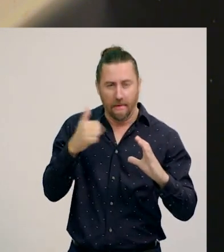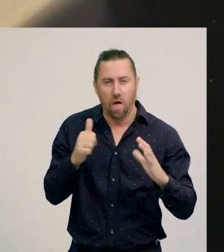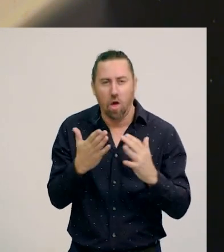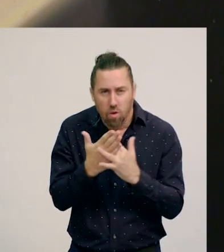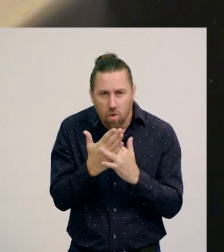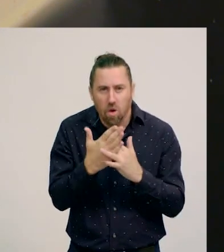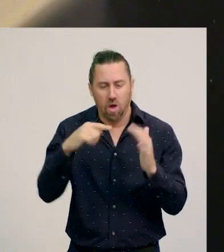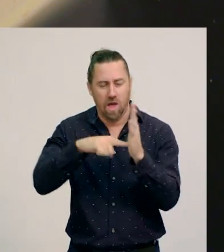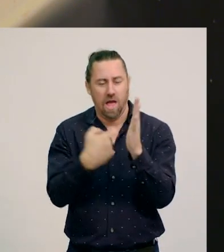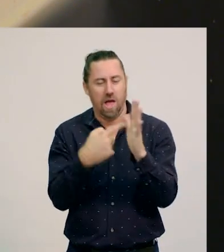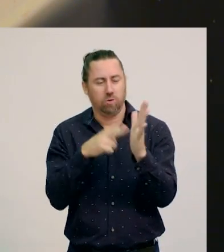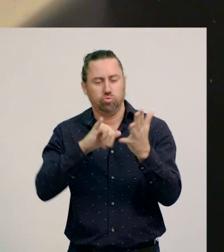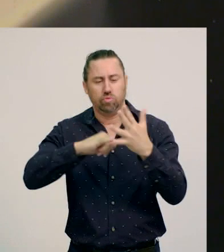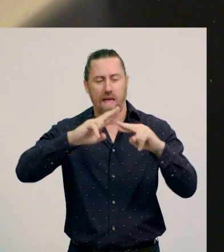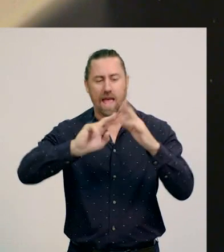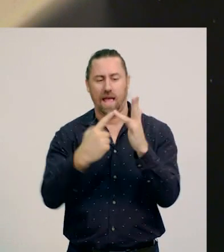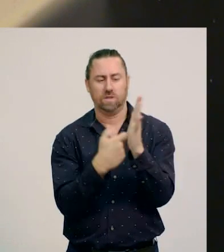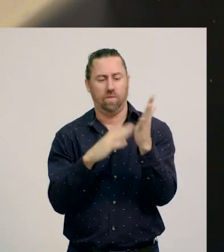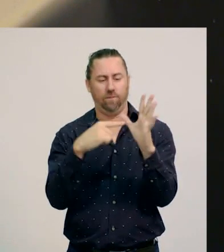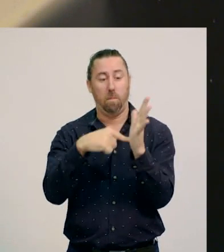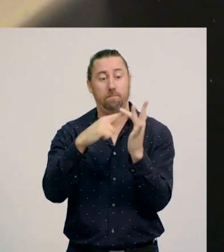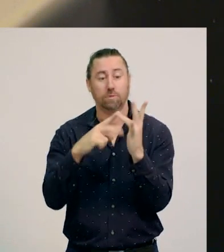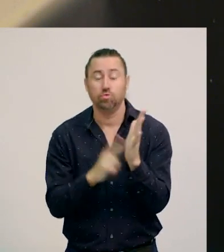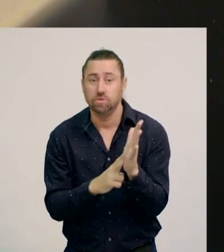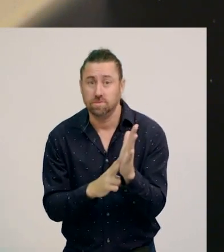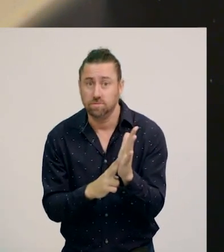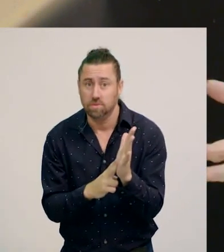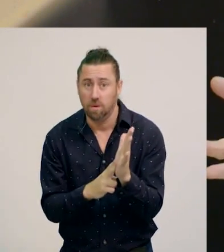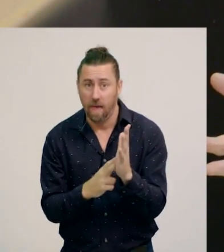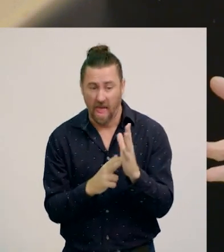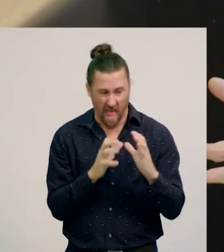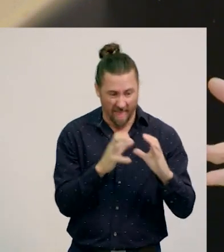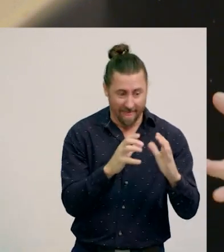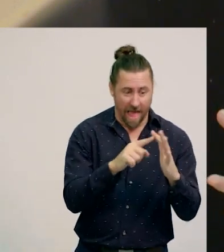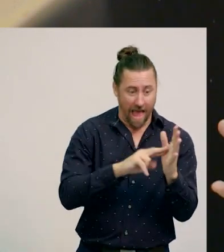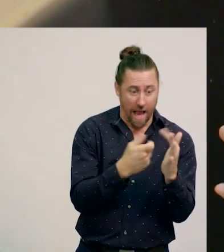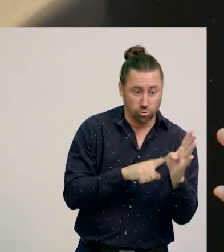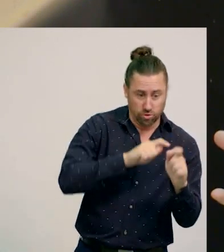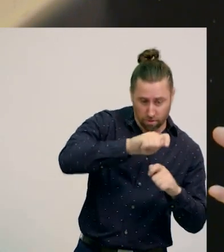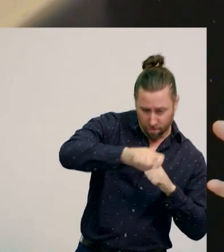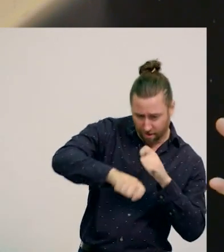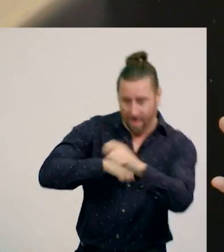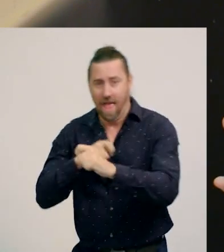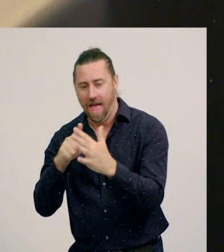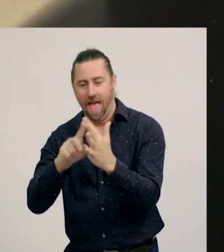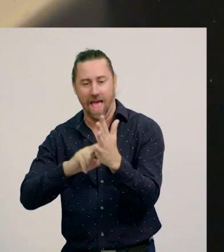'transformations', meaning they must change from one type of energy to another type.